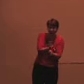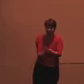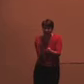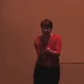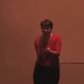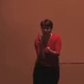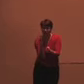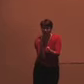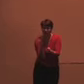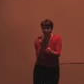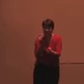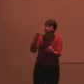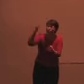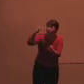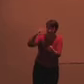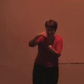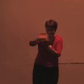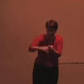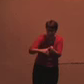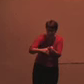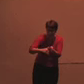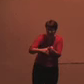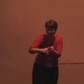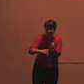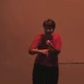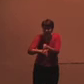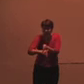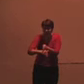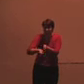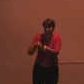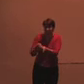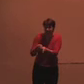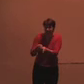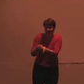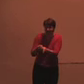And then middle box, it has glass and skylights.